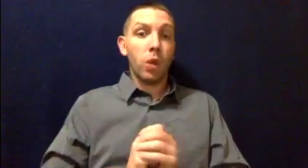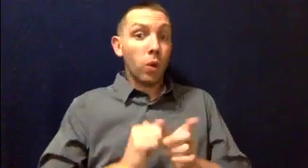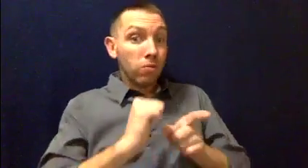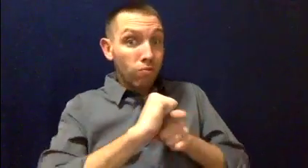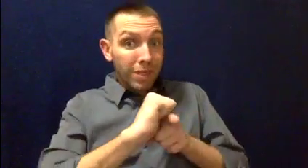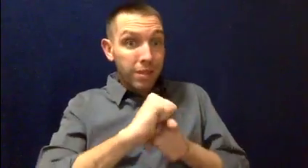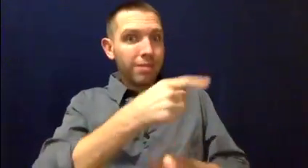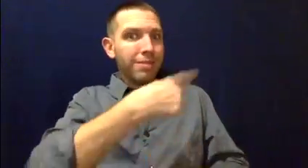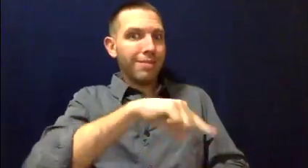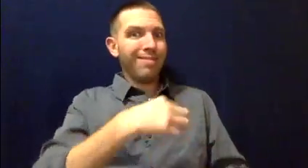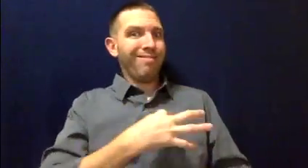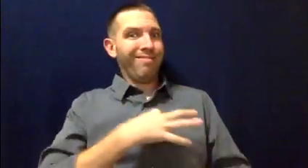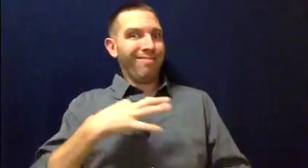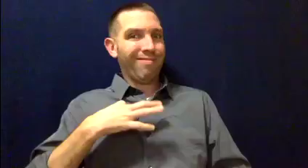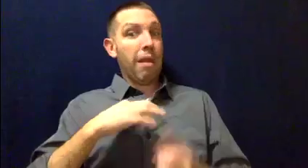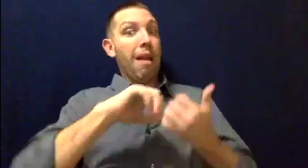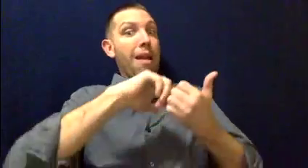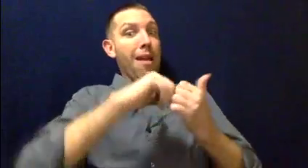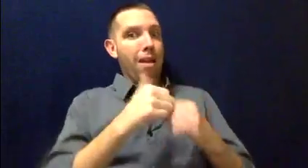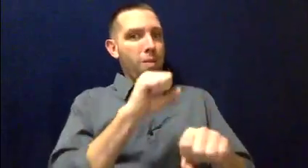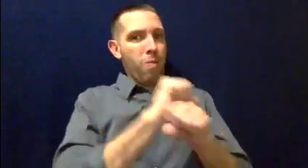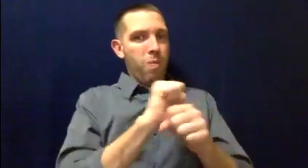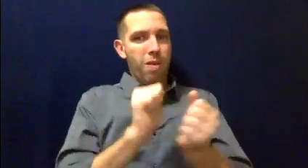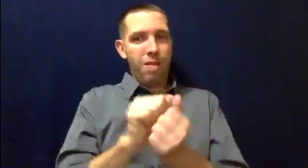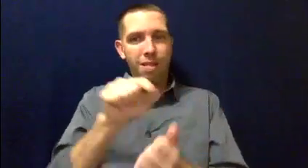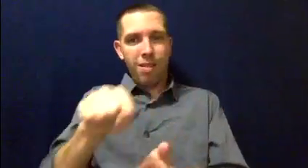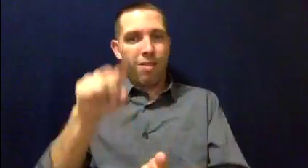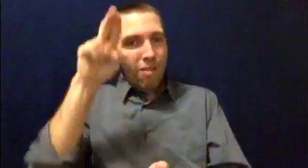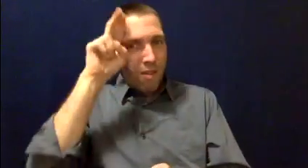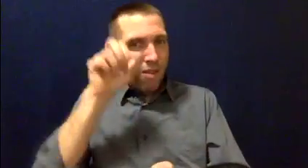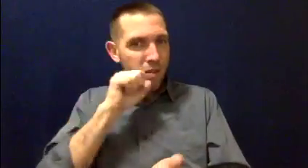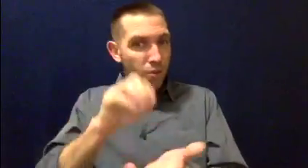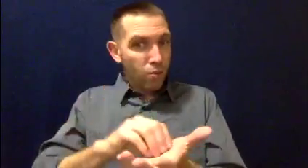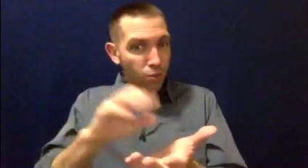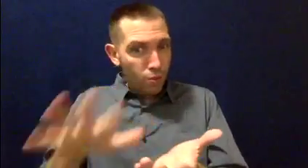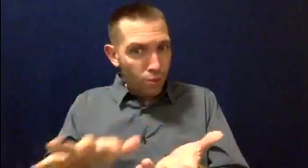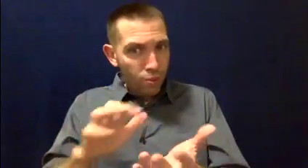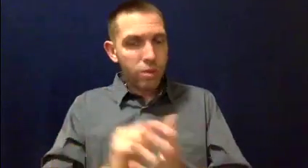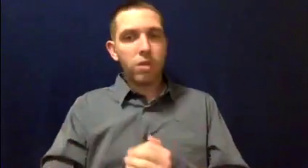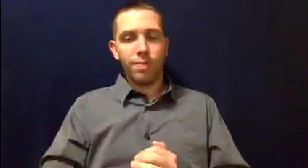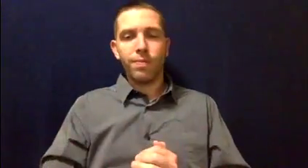training to the staff as to how to work with students with Usher syndrome.